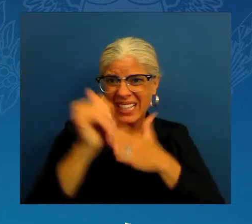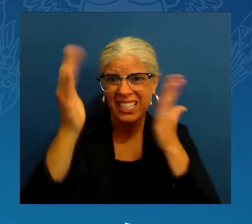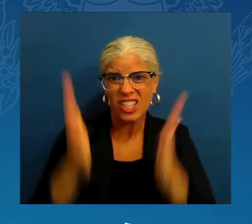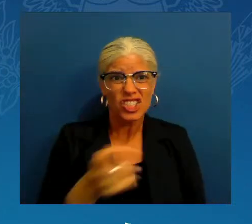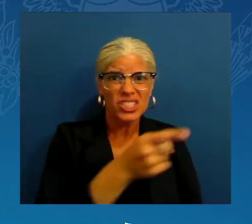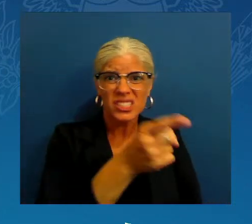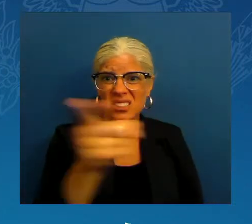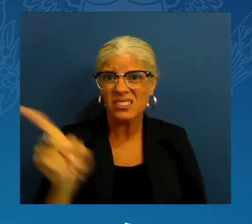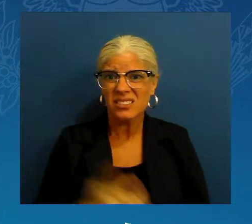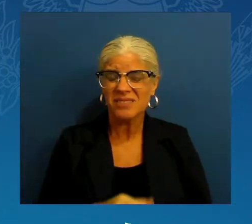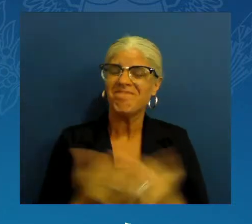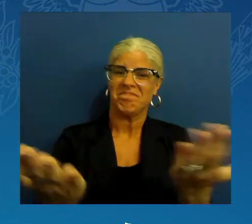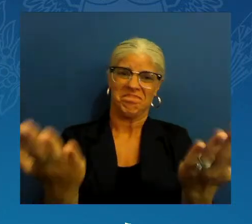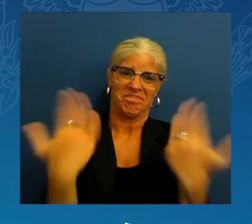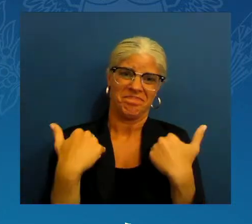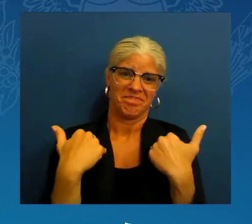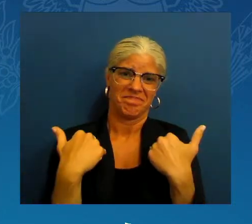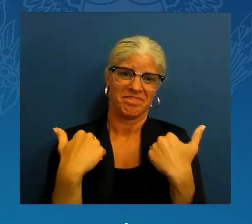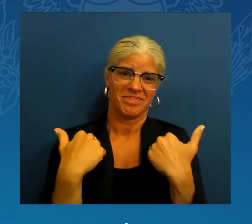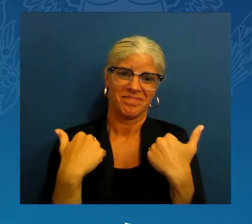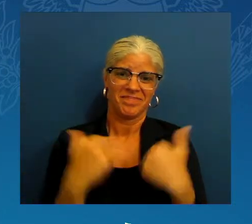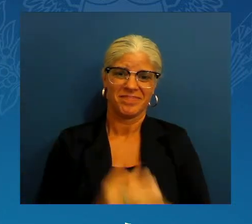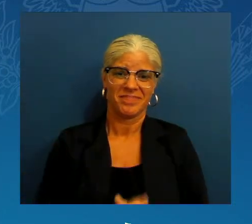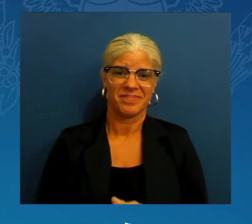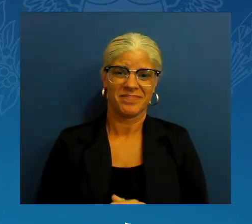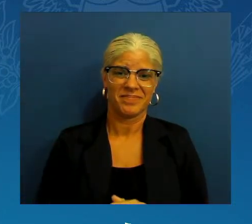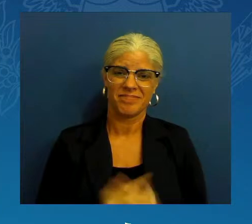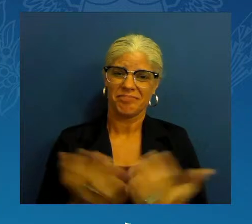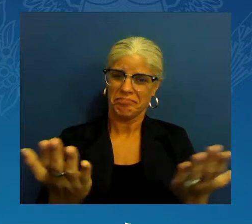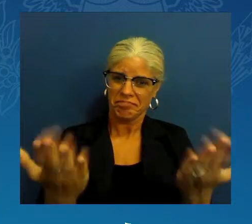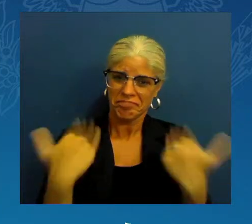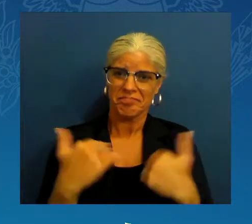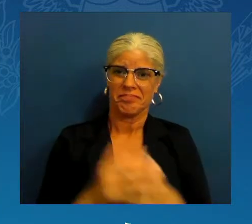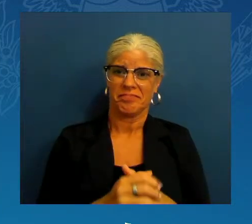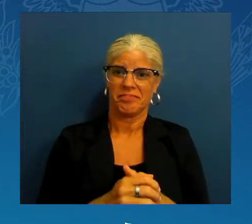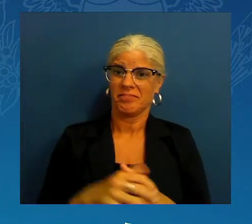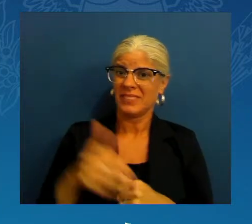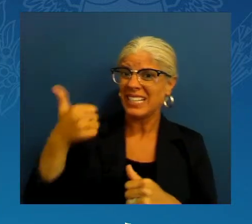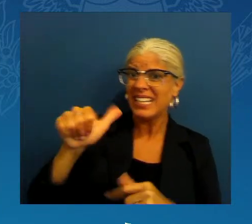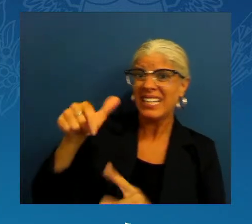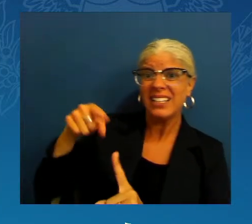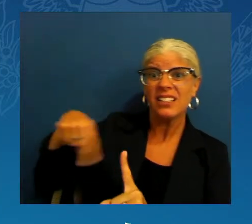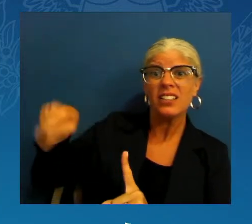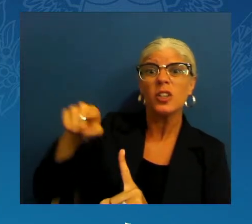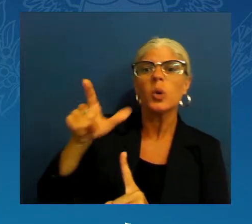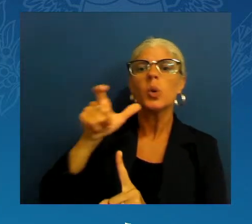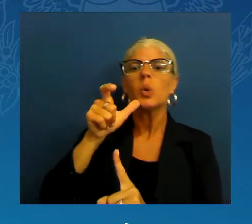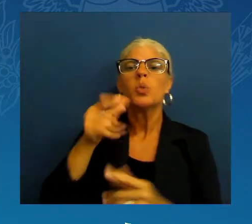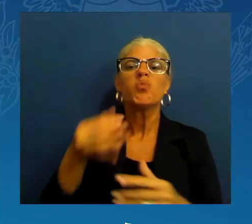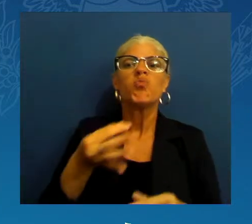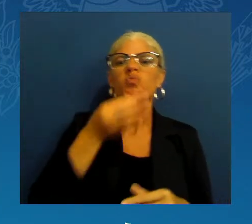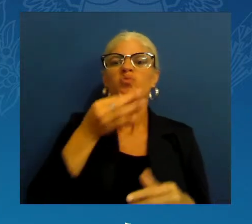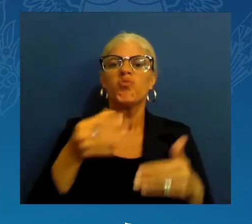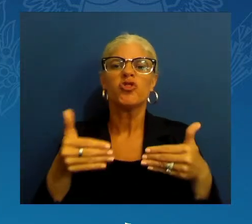Bring it on, those who would dare to attack these fundamental freedoms. Because we here -- we love our country.